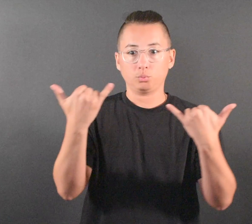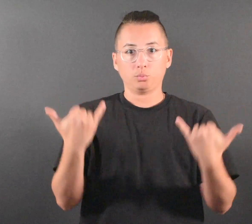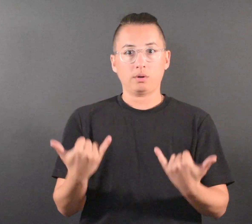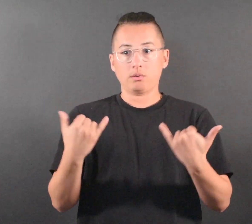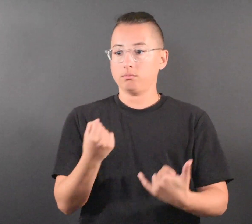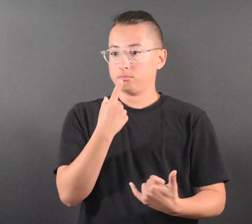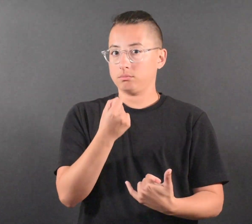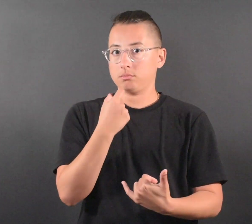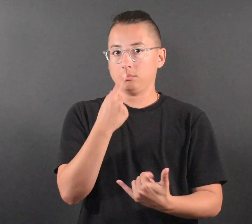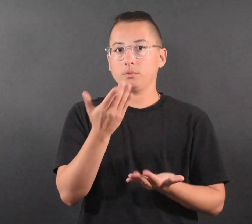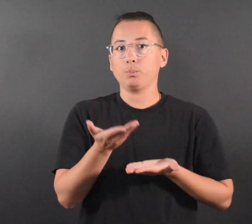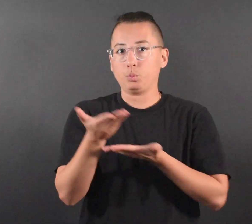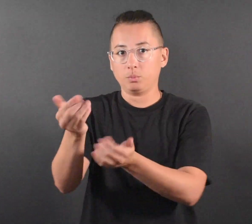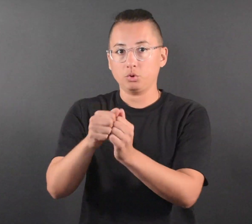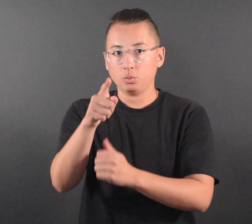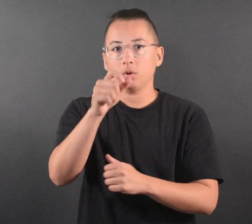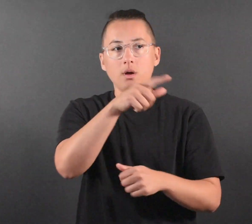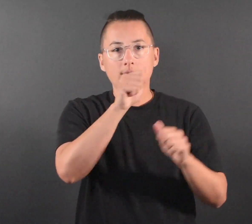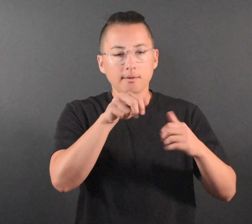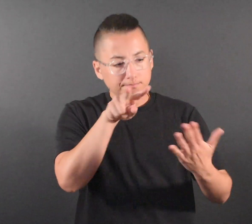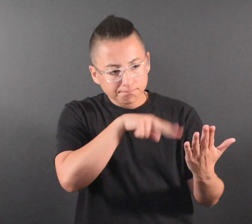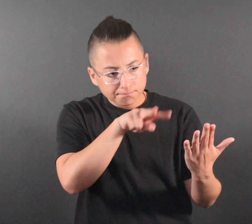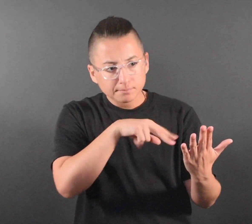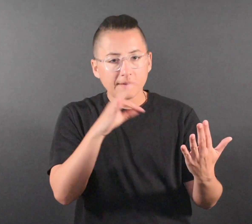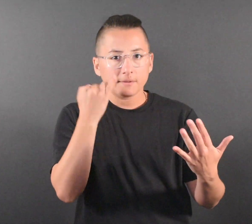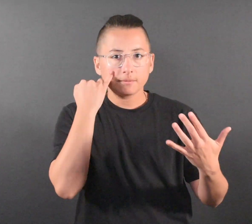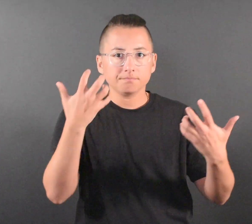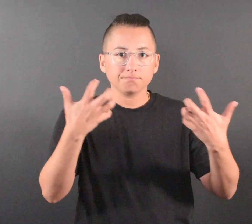list of the medications you are currently taking) with you to your appointment.